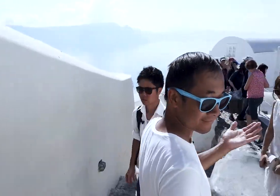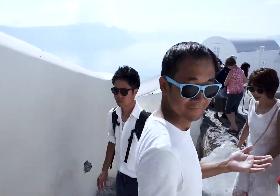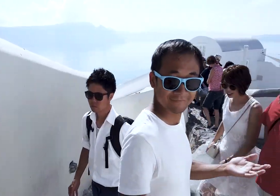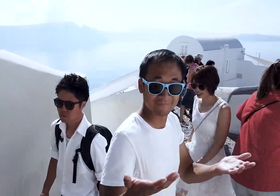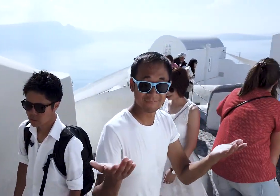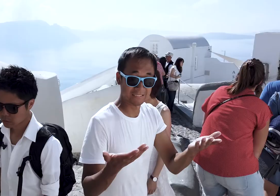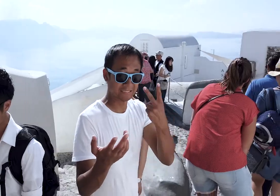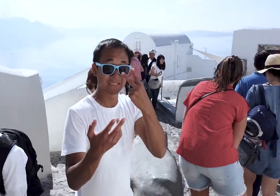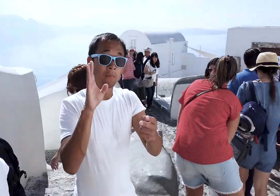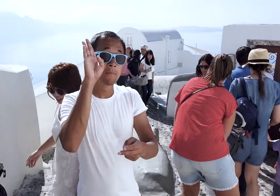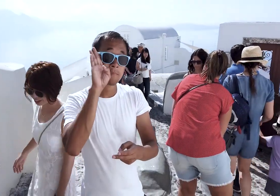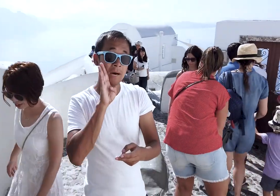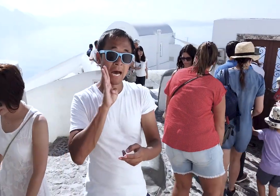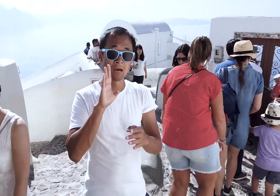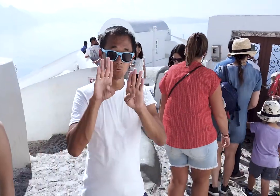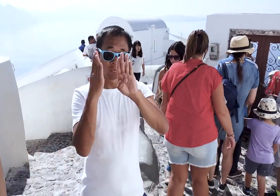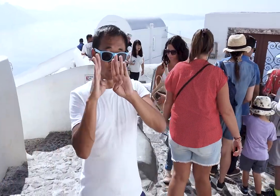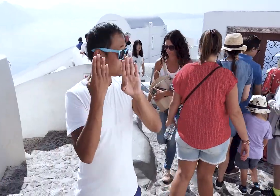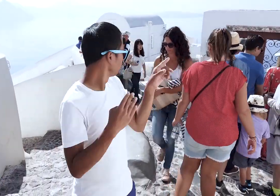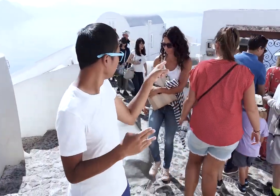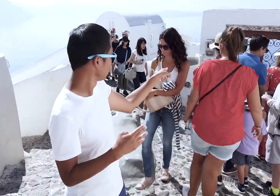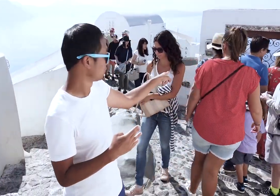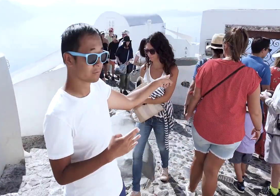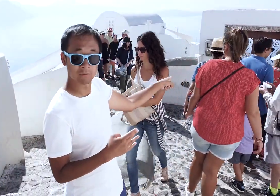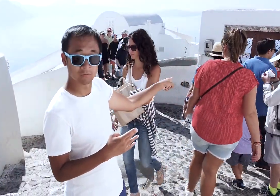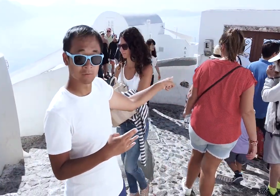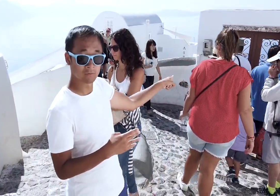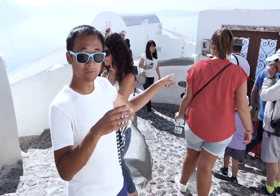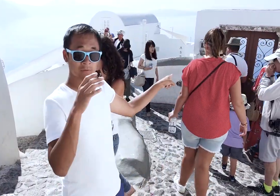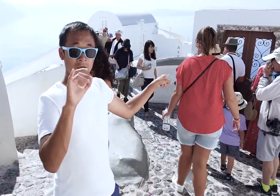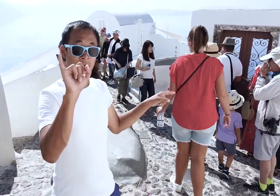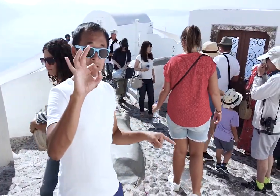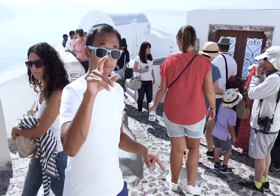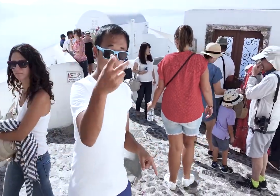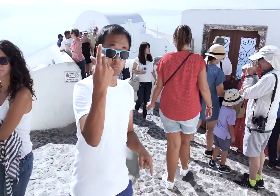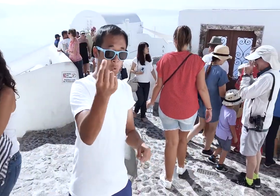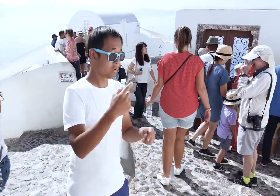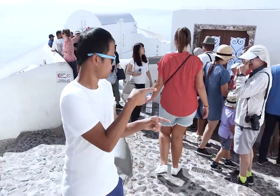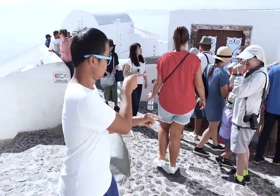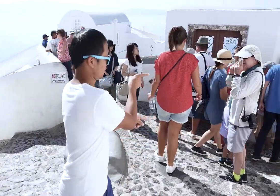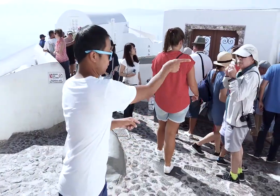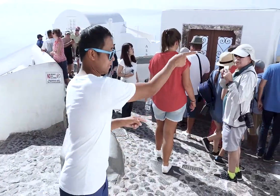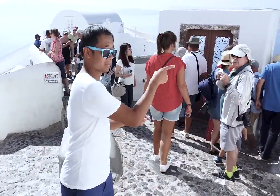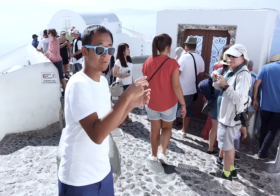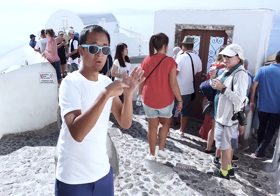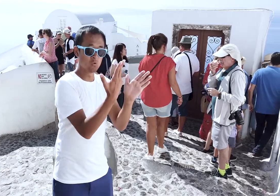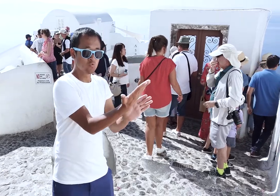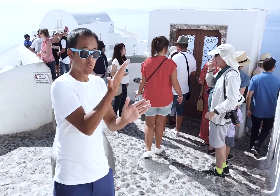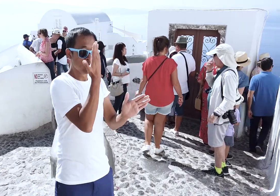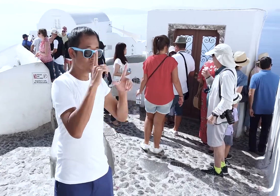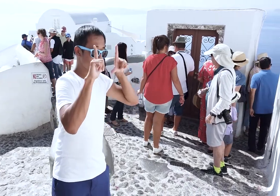See the brown door. If you take this way, you would take pictures of close up of three blue domes.